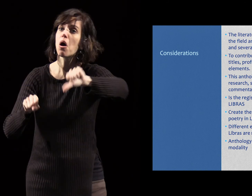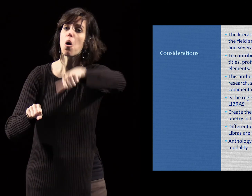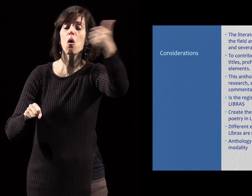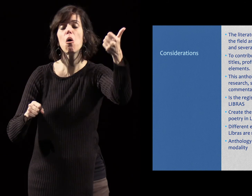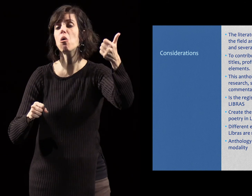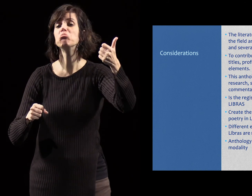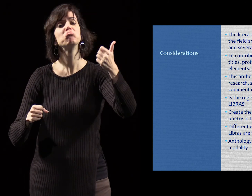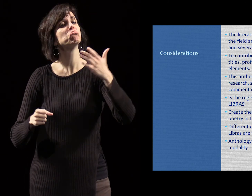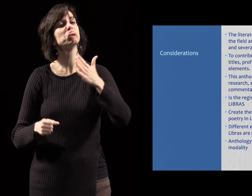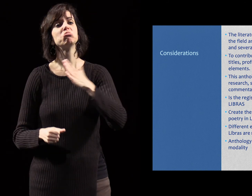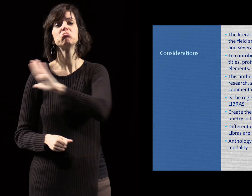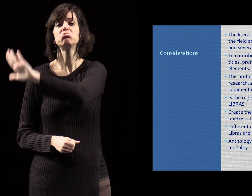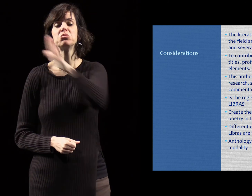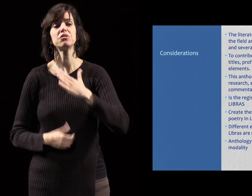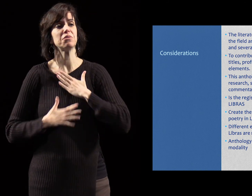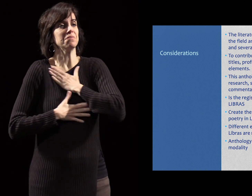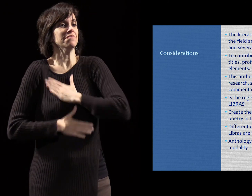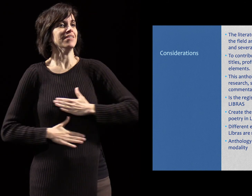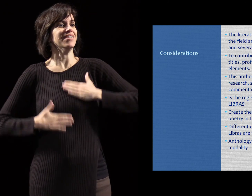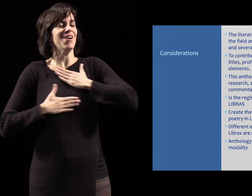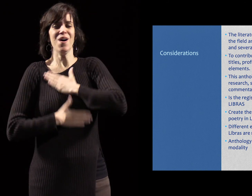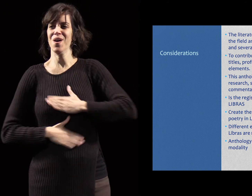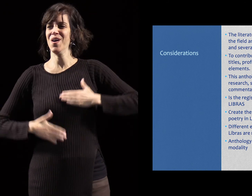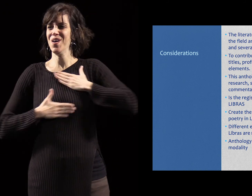Go ahead and explore your own passions.